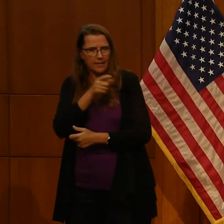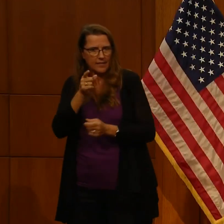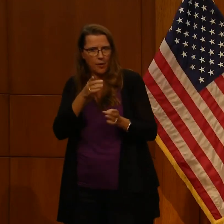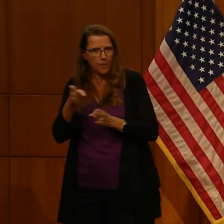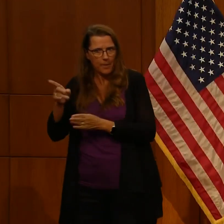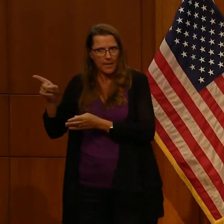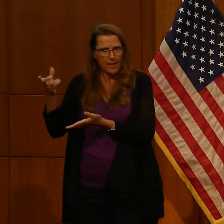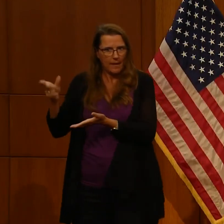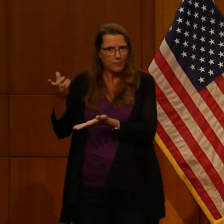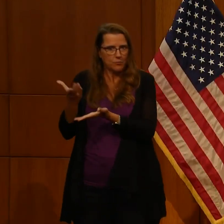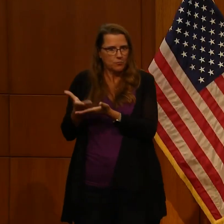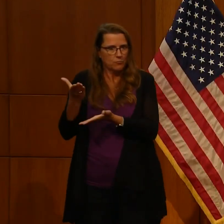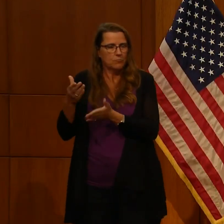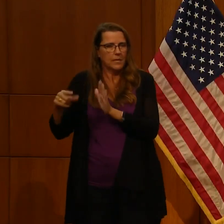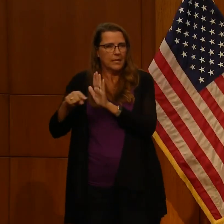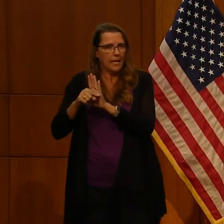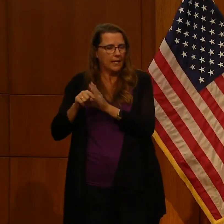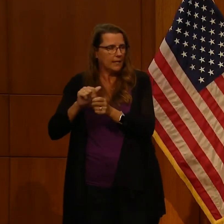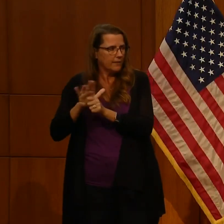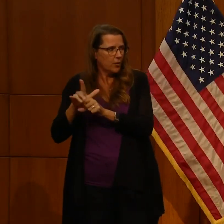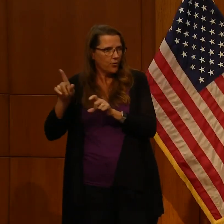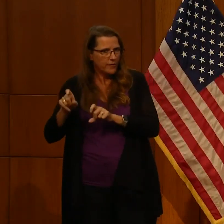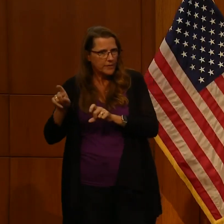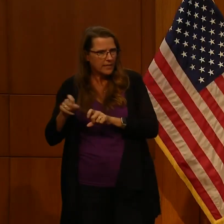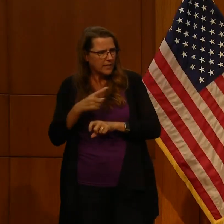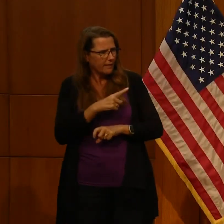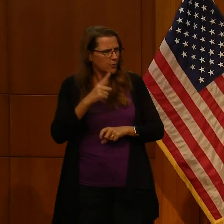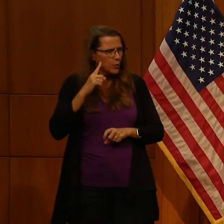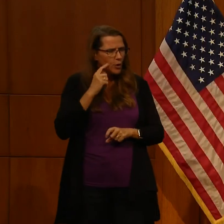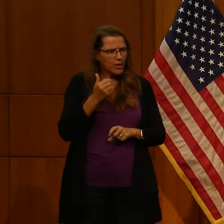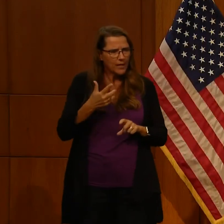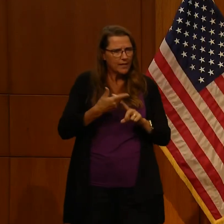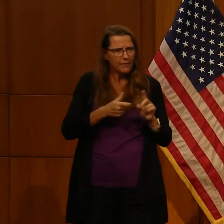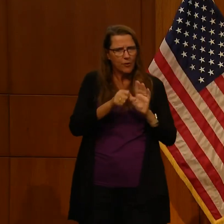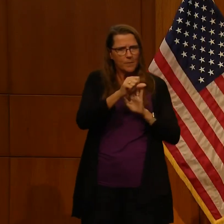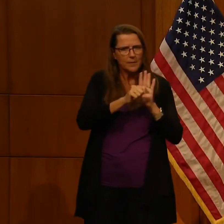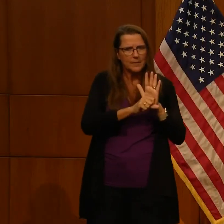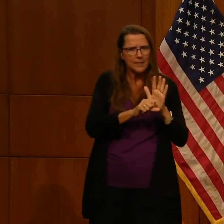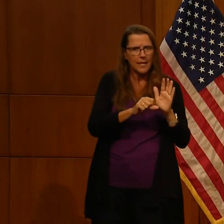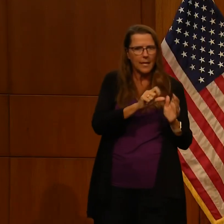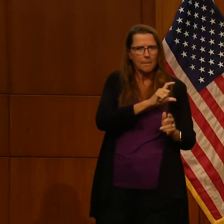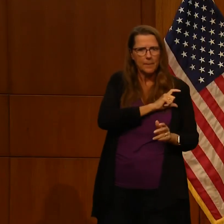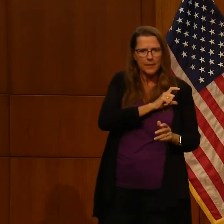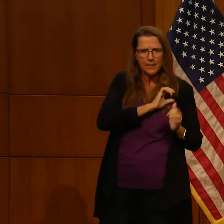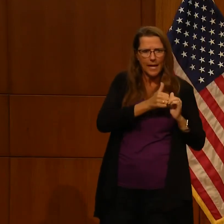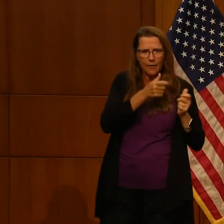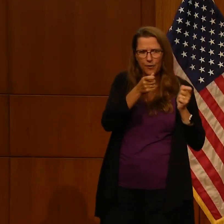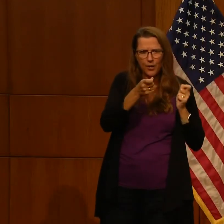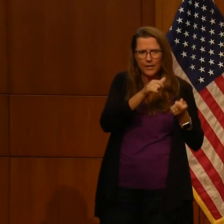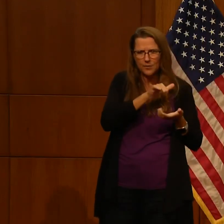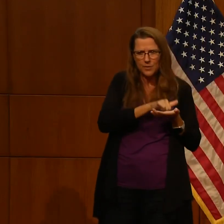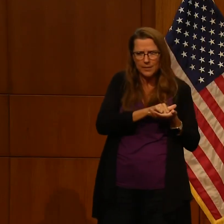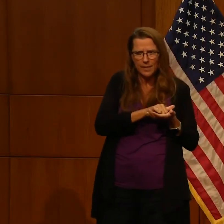TROOPERS THAT ARE NOT VACCINATED TO, UH, SHOW PROOF